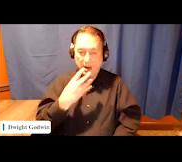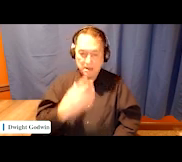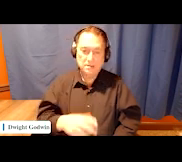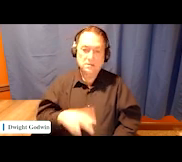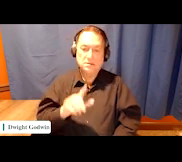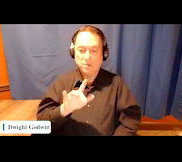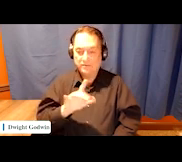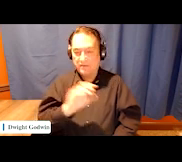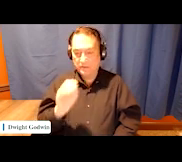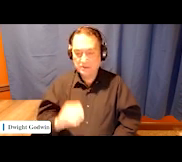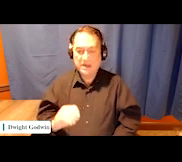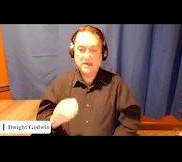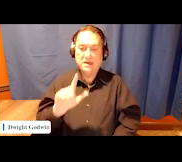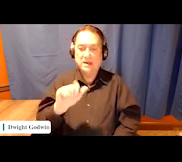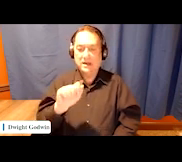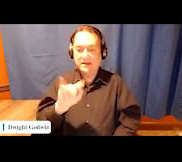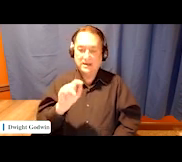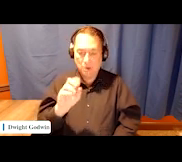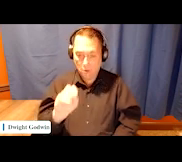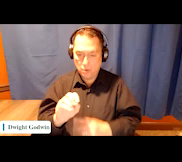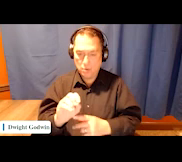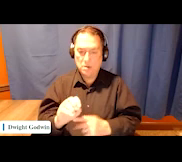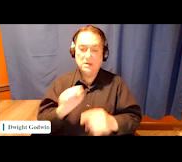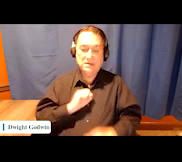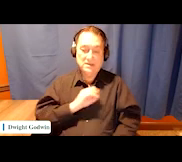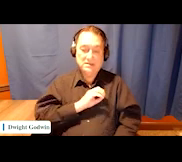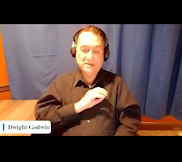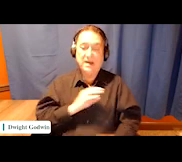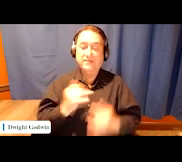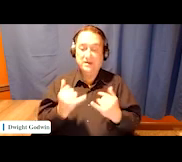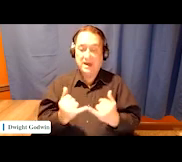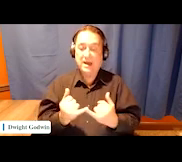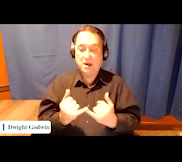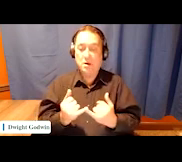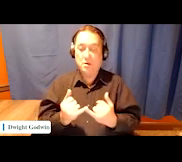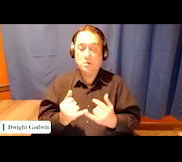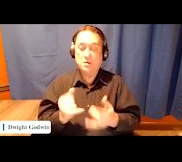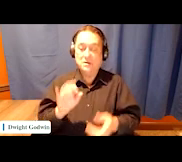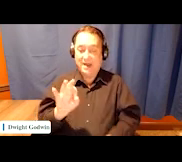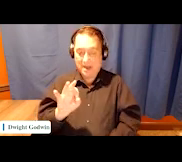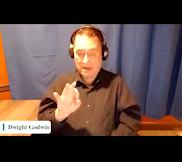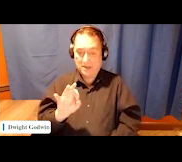Staff demographics. Right now, there's a staff of nine, 89% Female, 33% White, 67% Non-White,